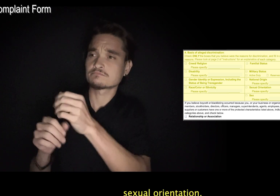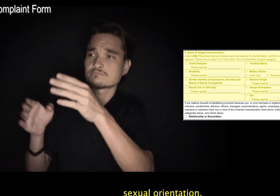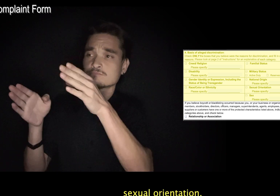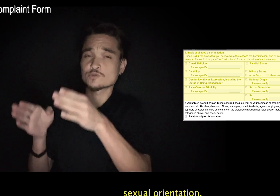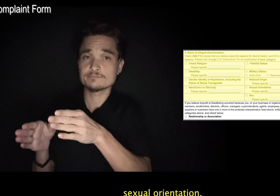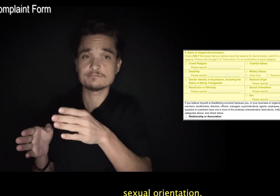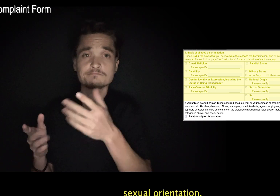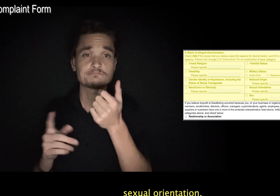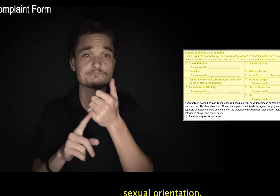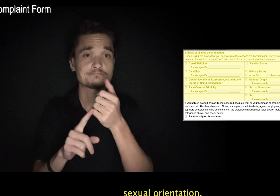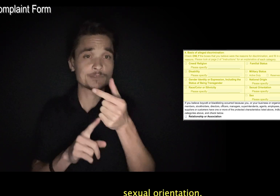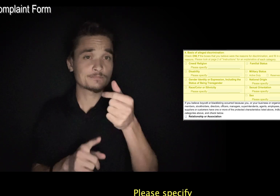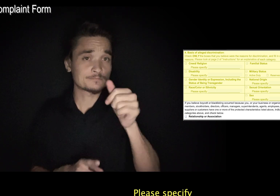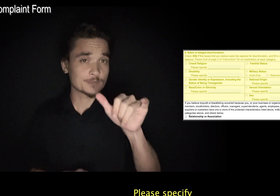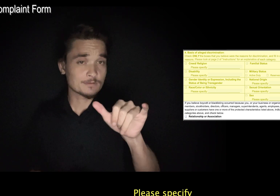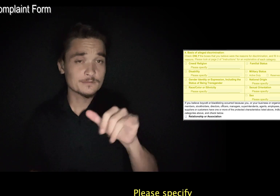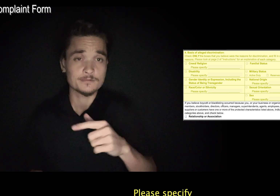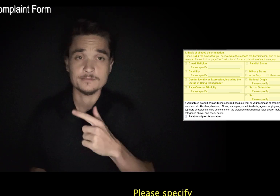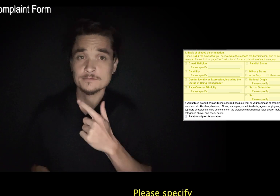sexual orientation. Please specify